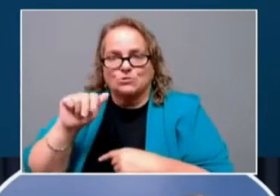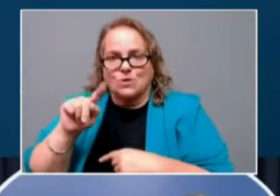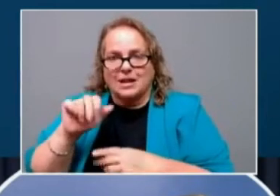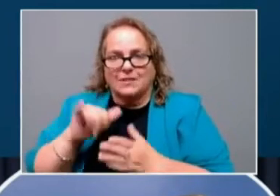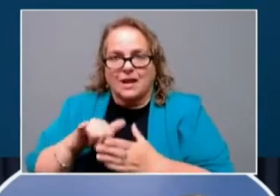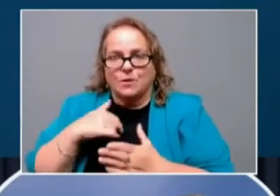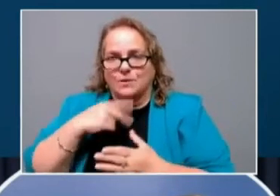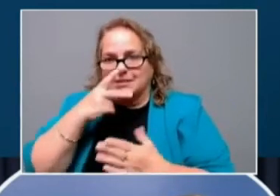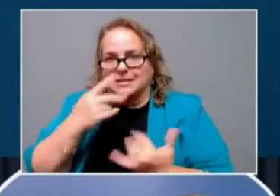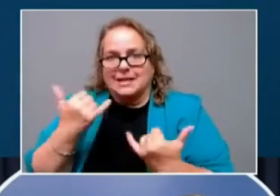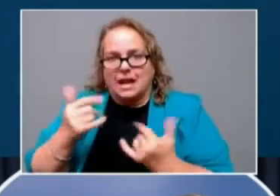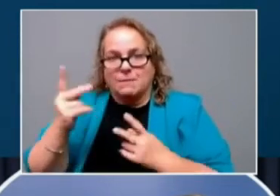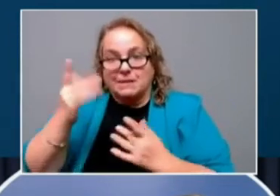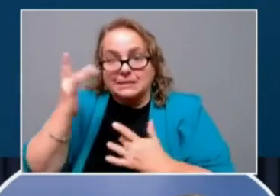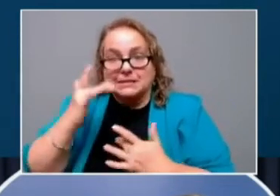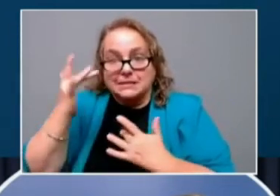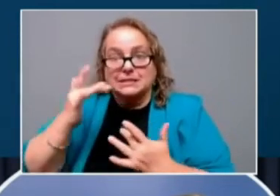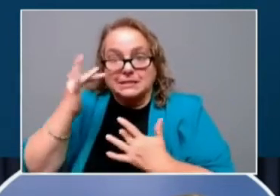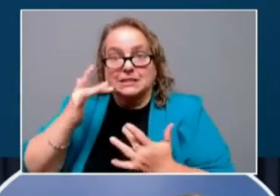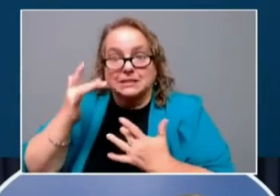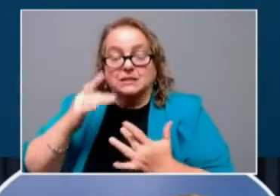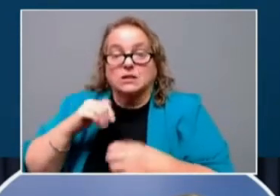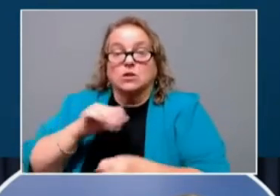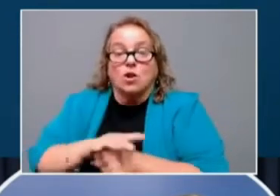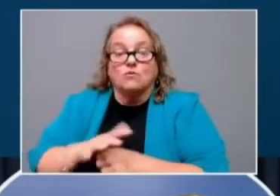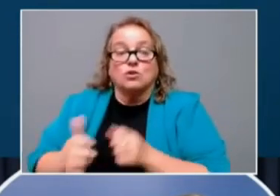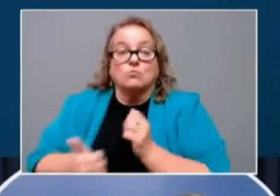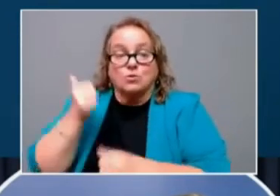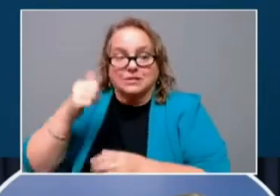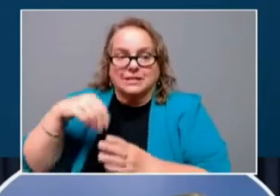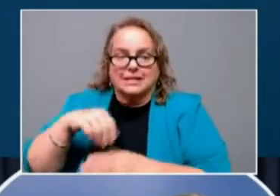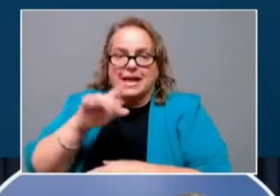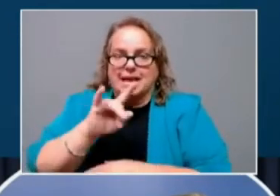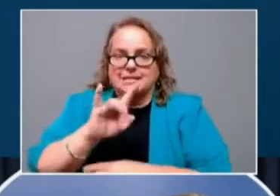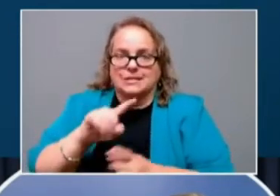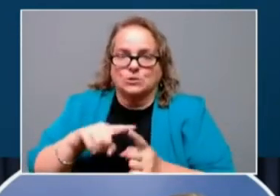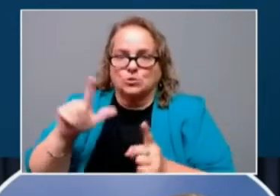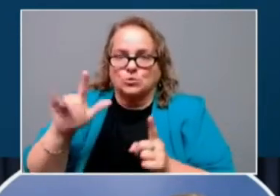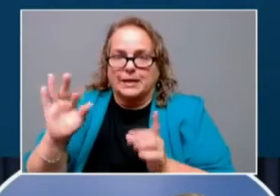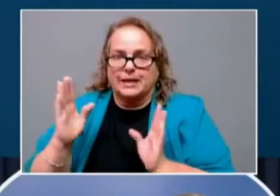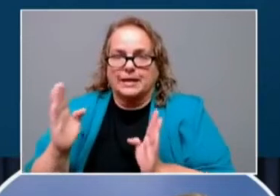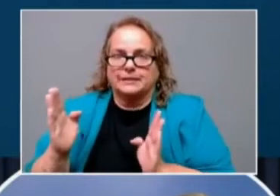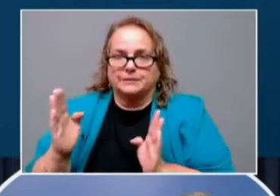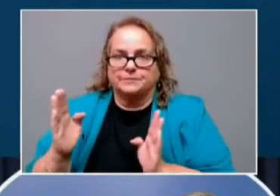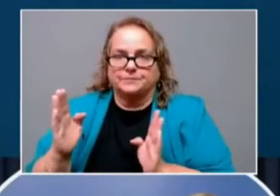people getting COVID um a lot more than other age range is 18-29. We need a lot